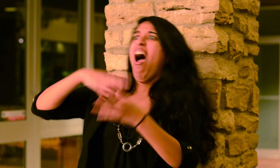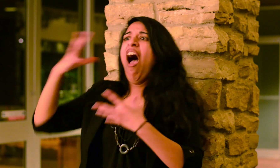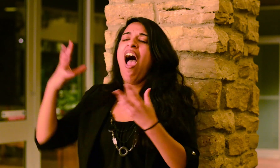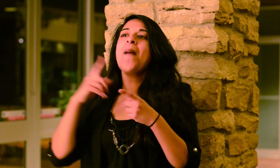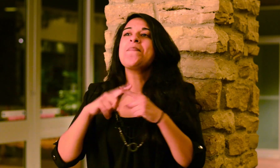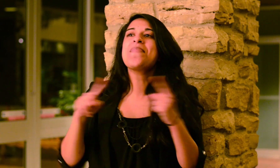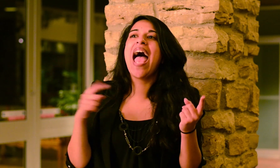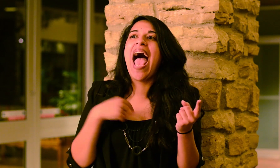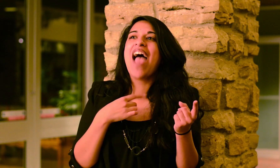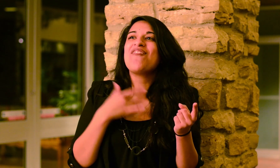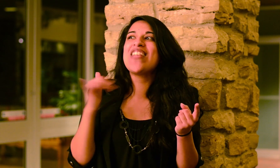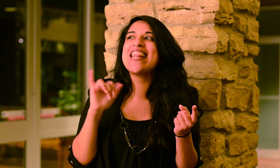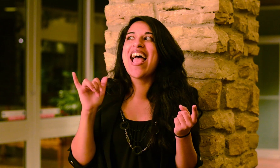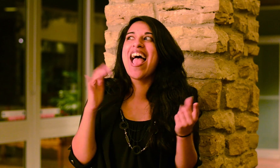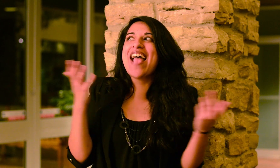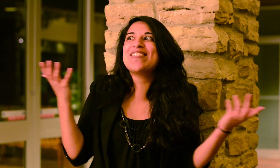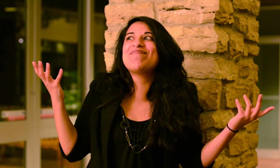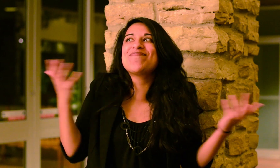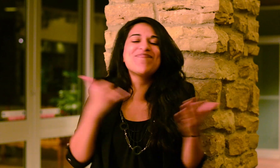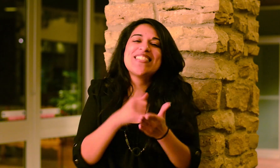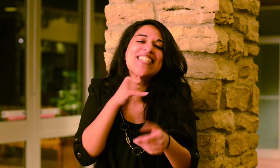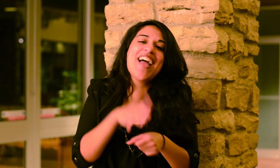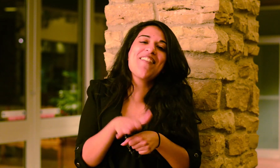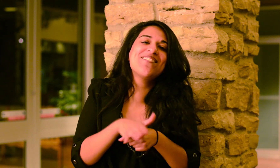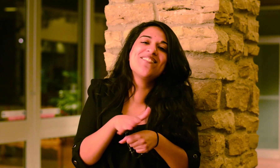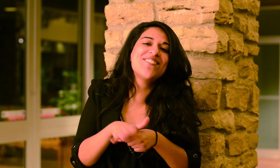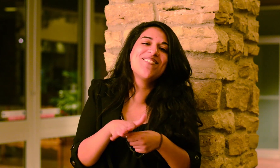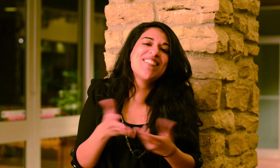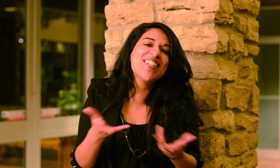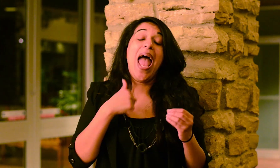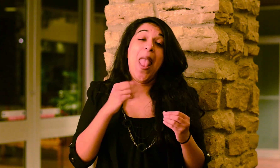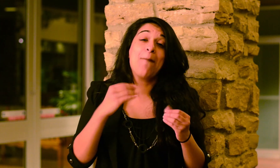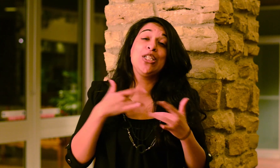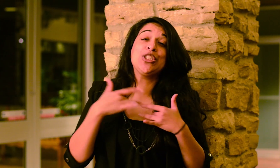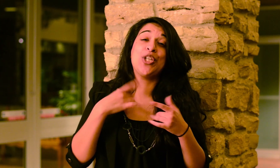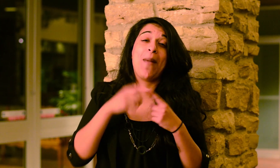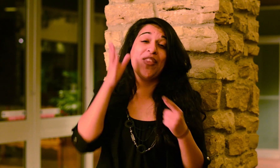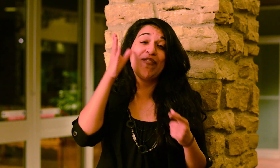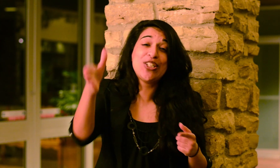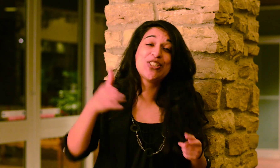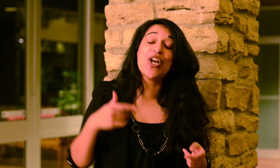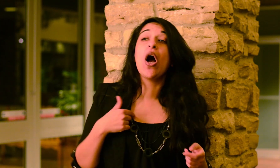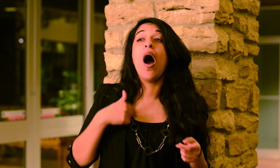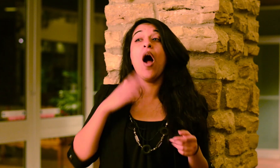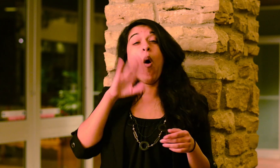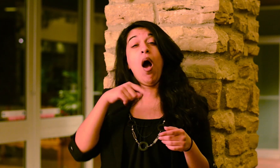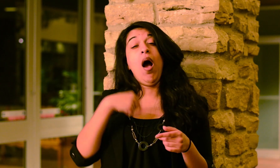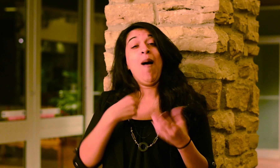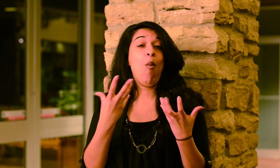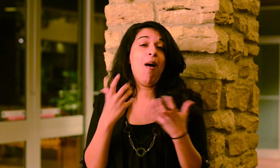I feel is not going to be sufficient. It's not. I am really concerned about the future.